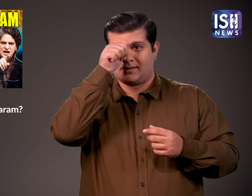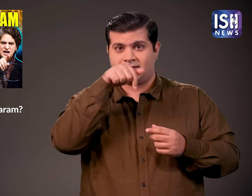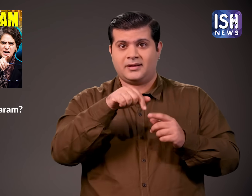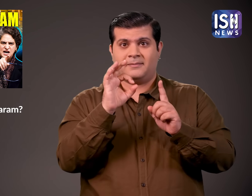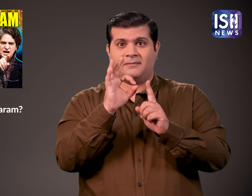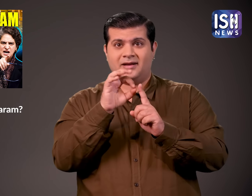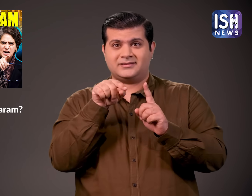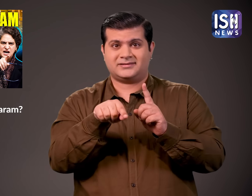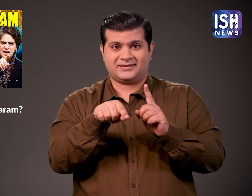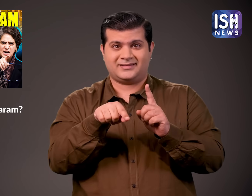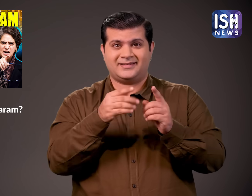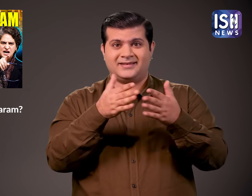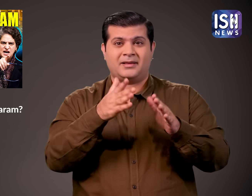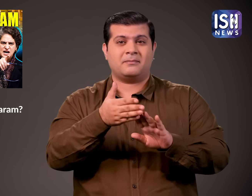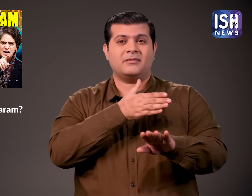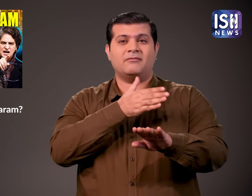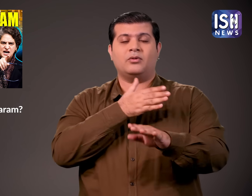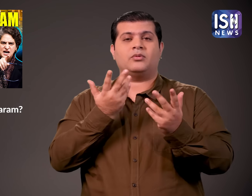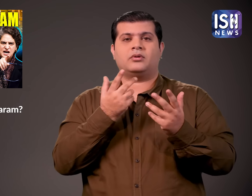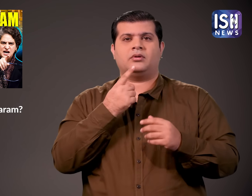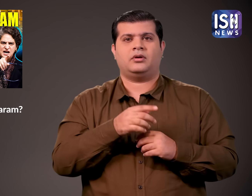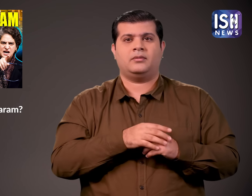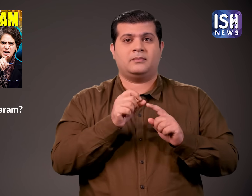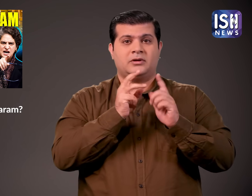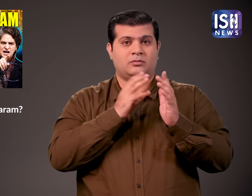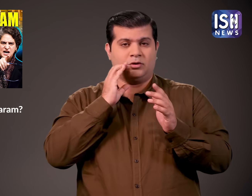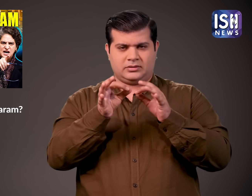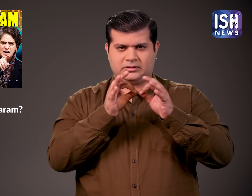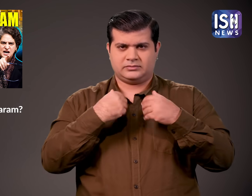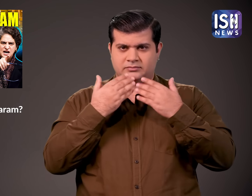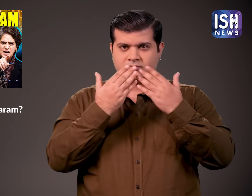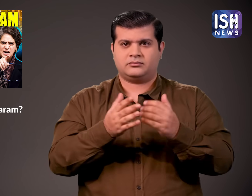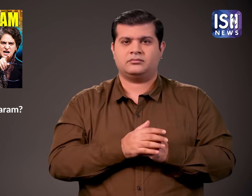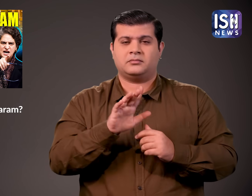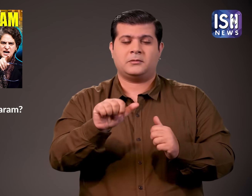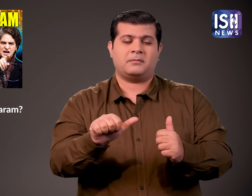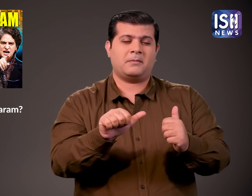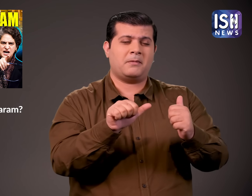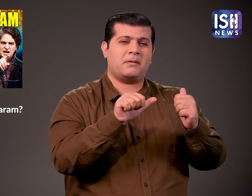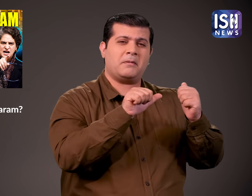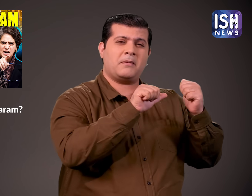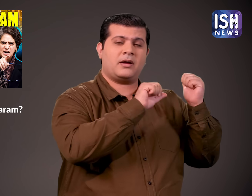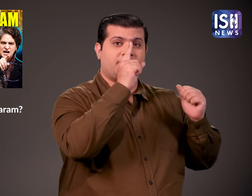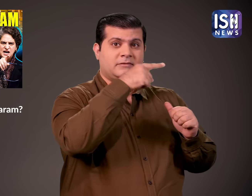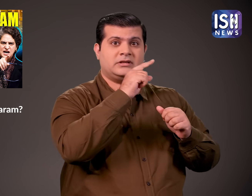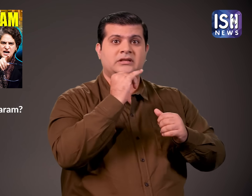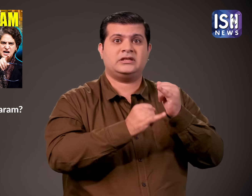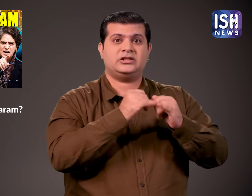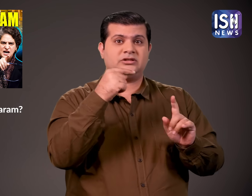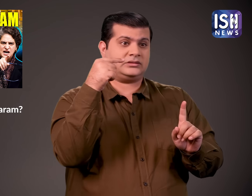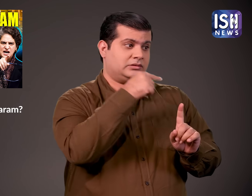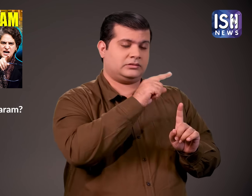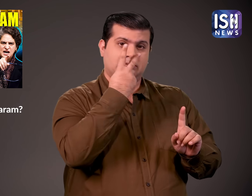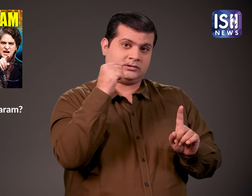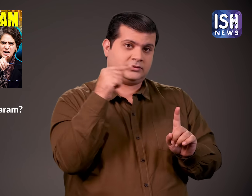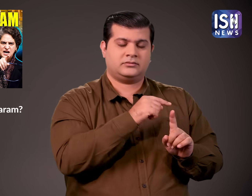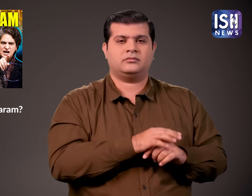He urged people to go back and study history from before the India–Pakistan partition.